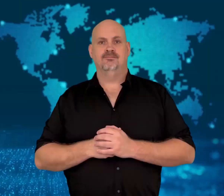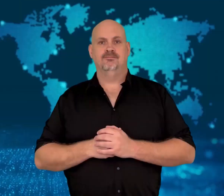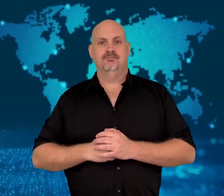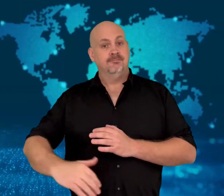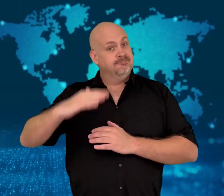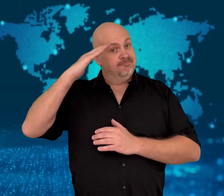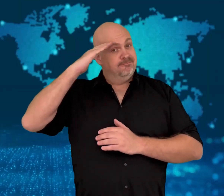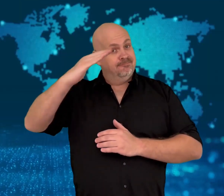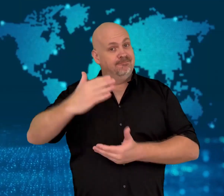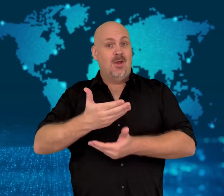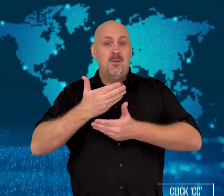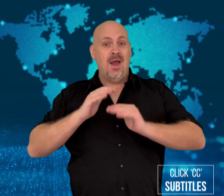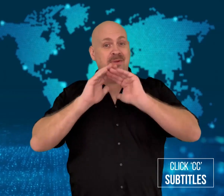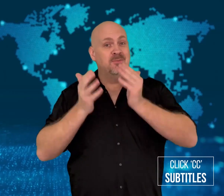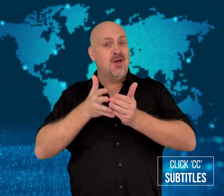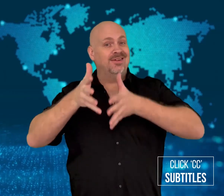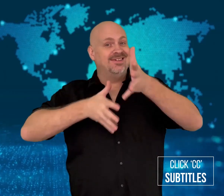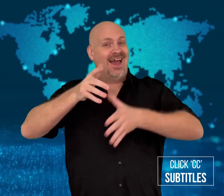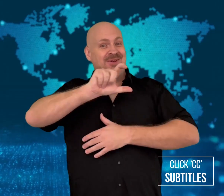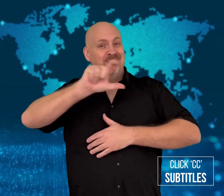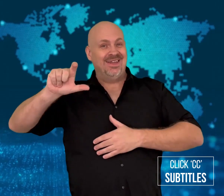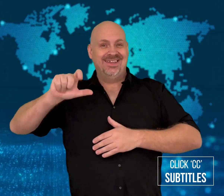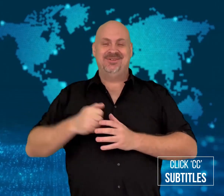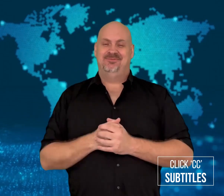Welcome to WorldSign Week!